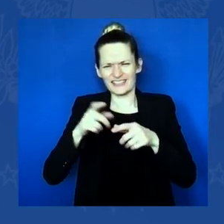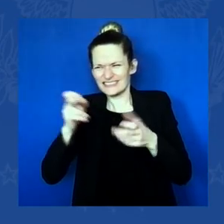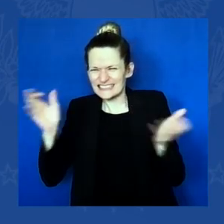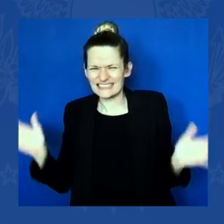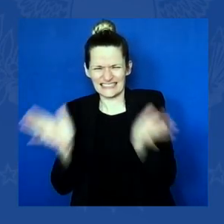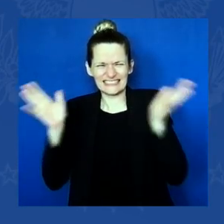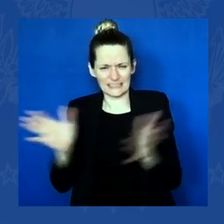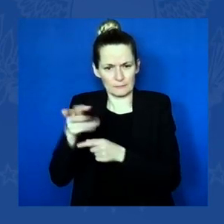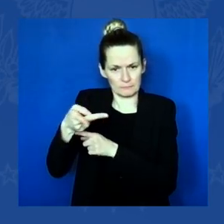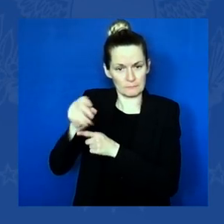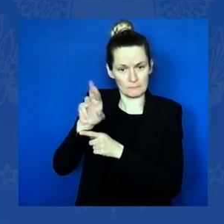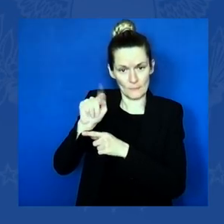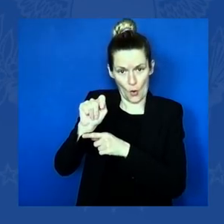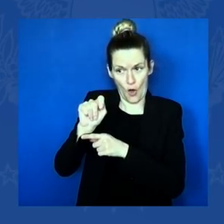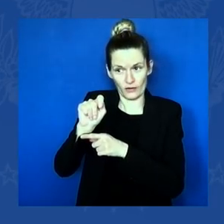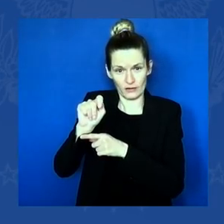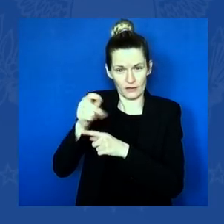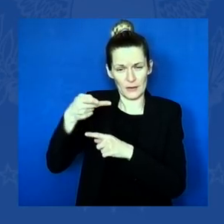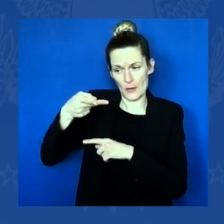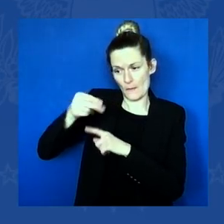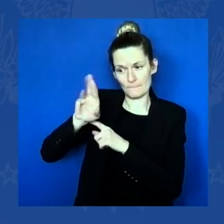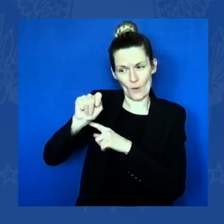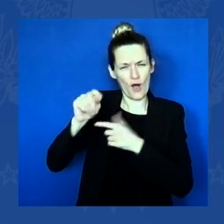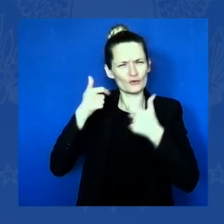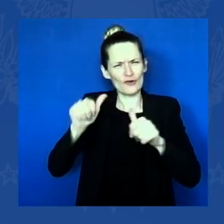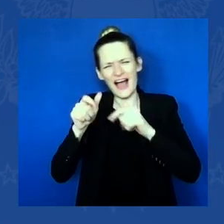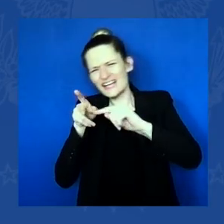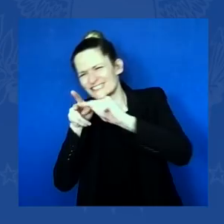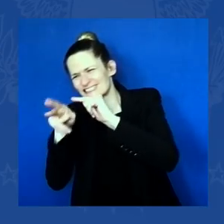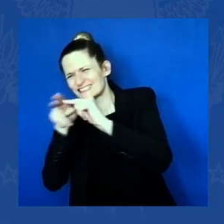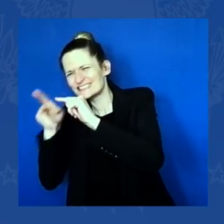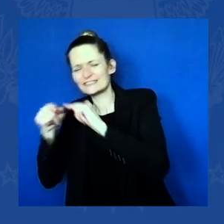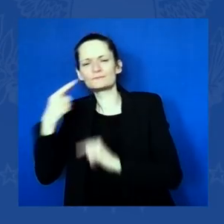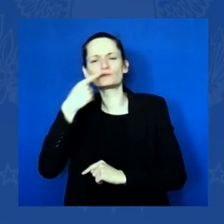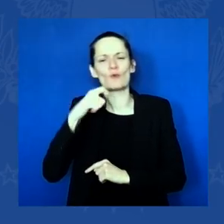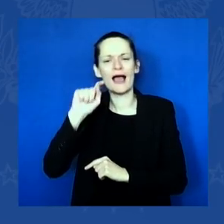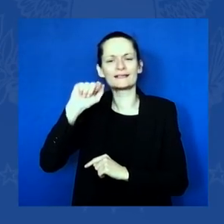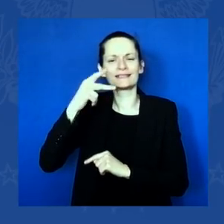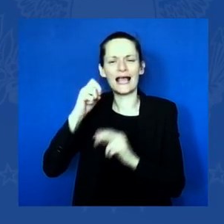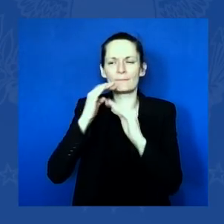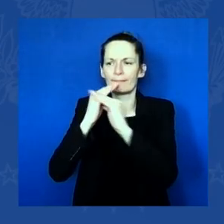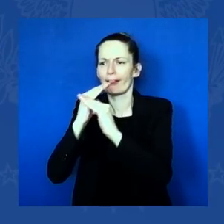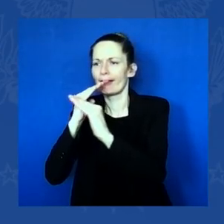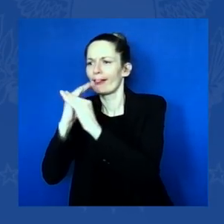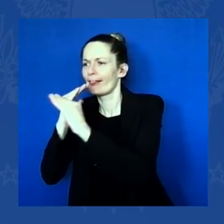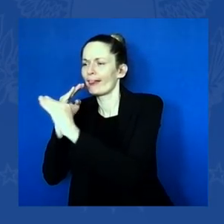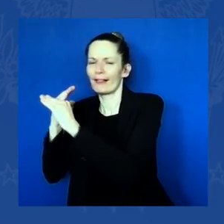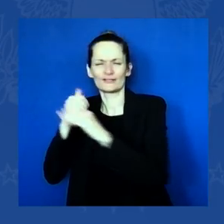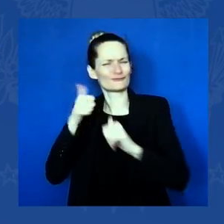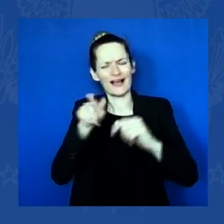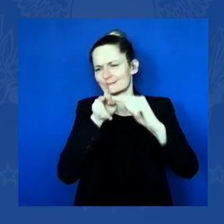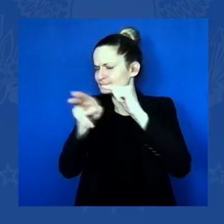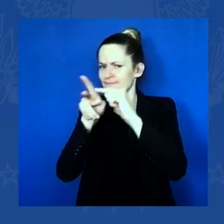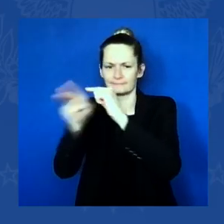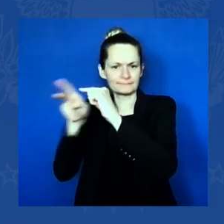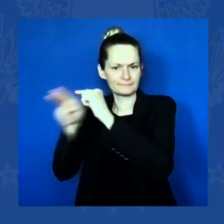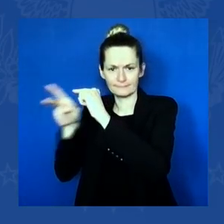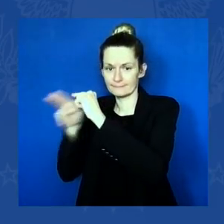so that ships can get in and out of our ports faster. And second, I'm signing an executive order